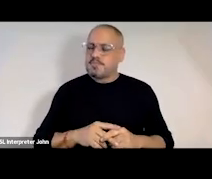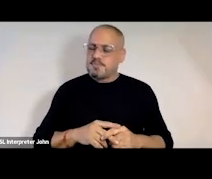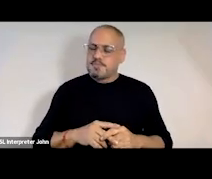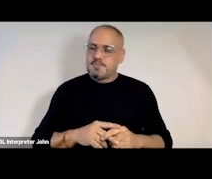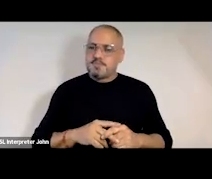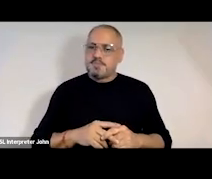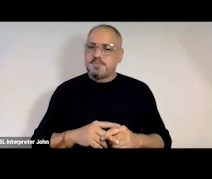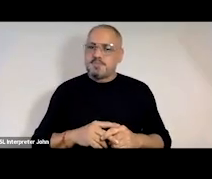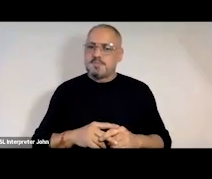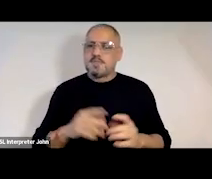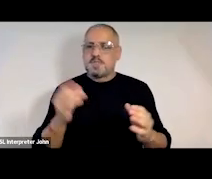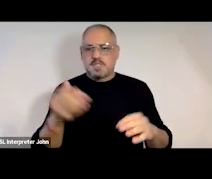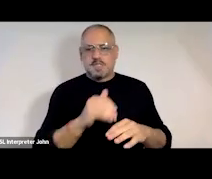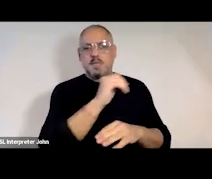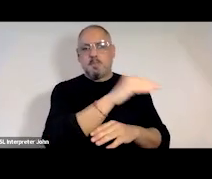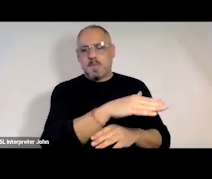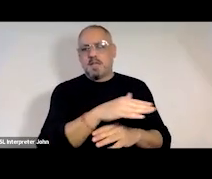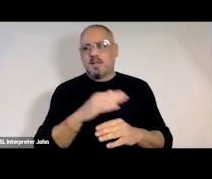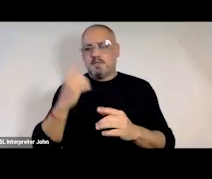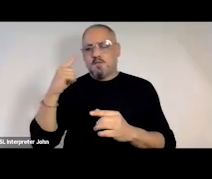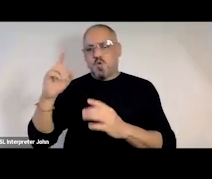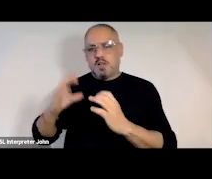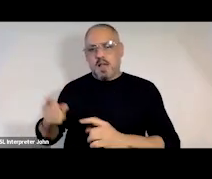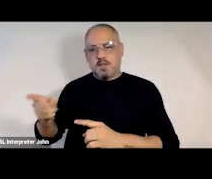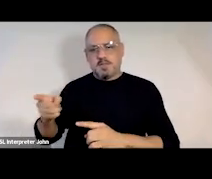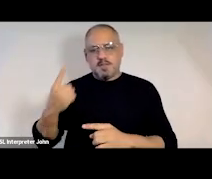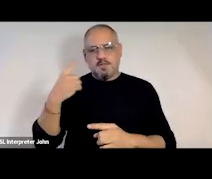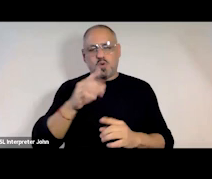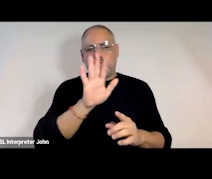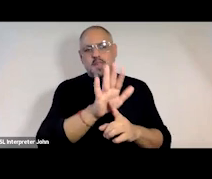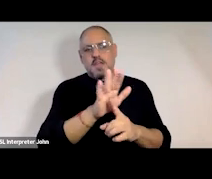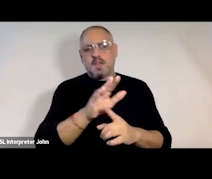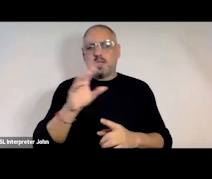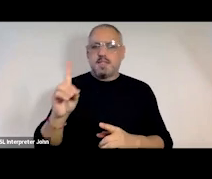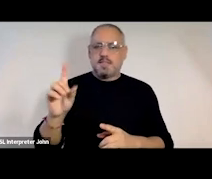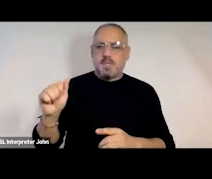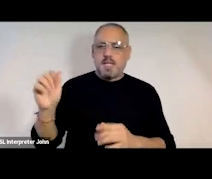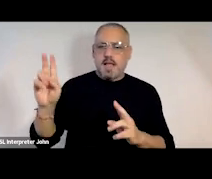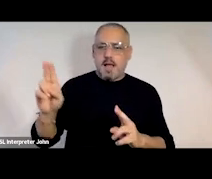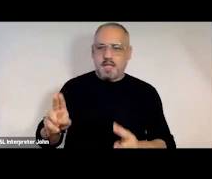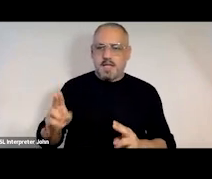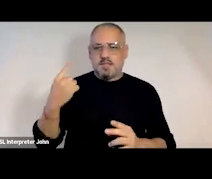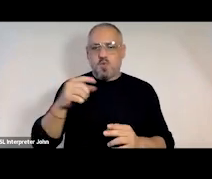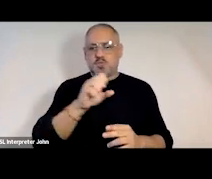is to submit on your client's behalf as part of their disability application to Social Security.